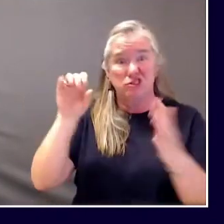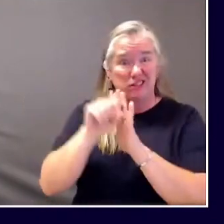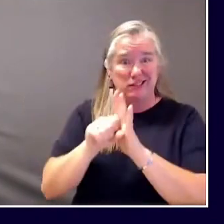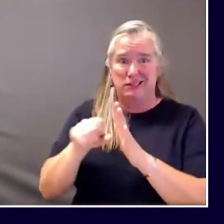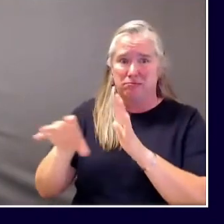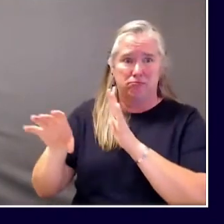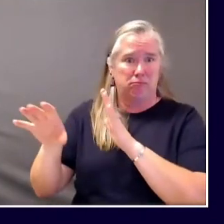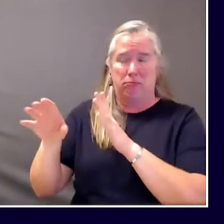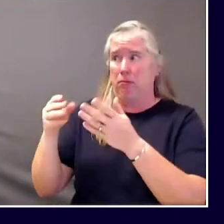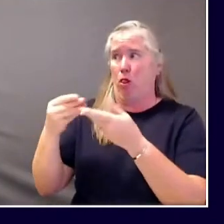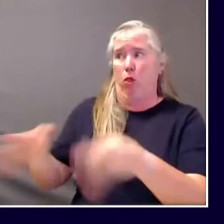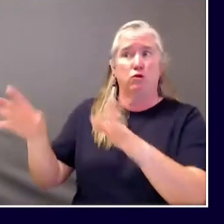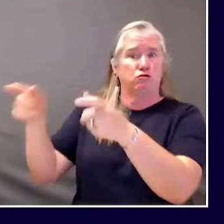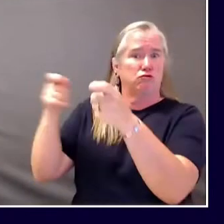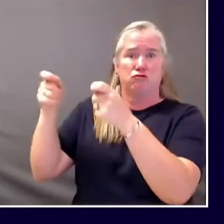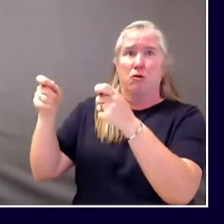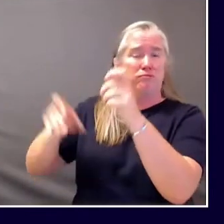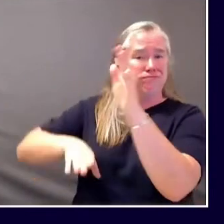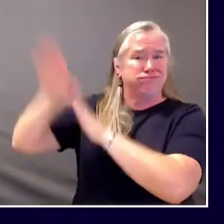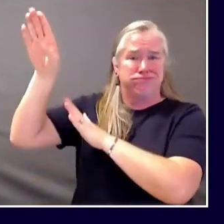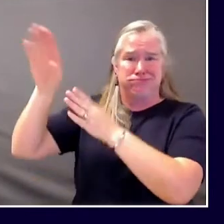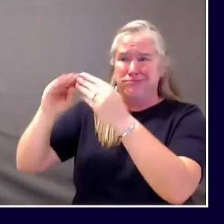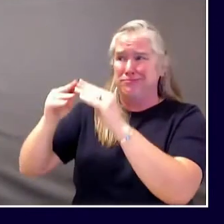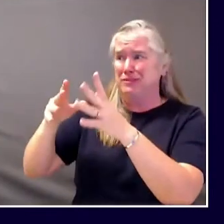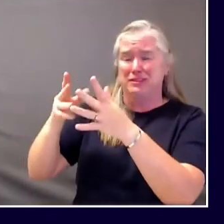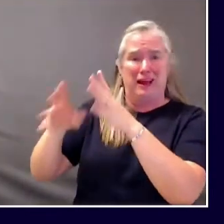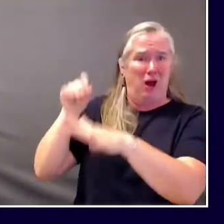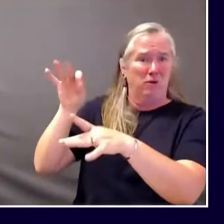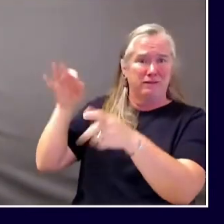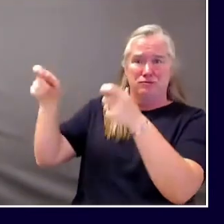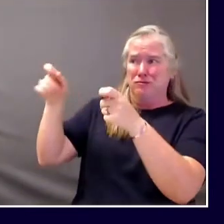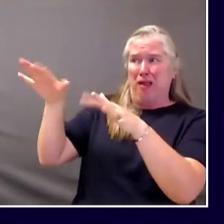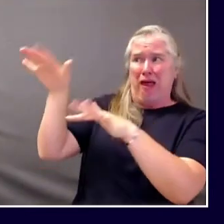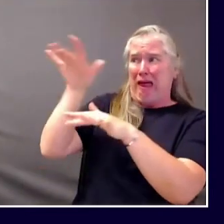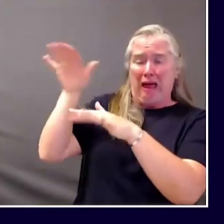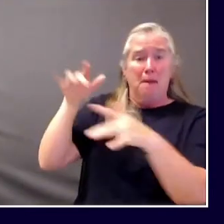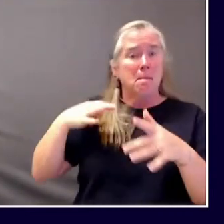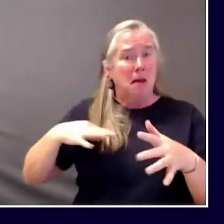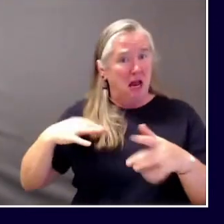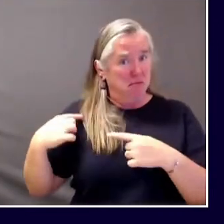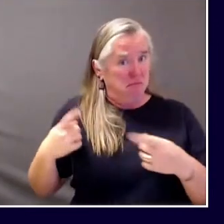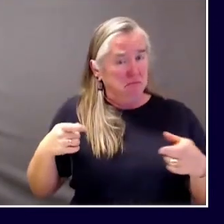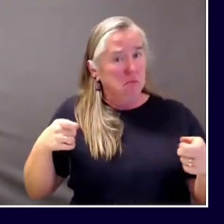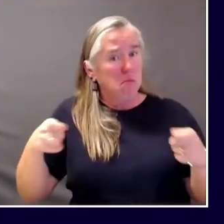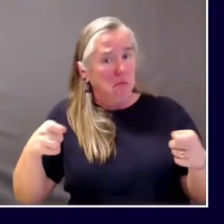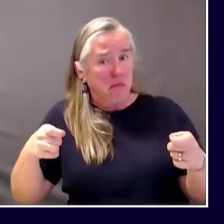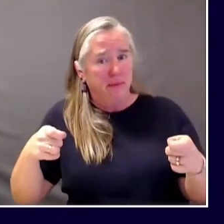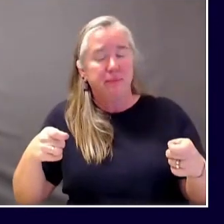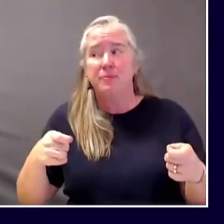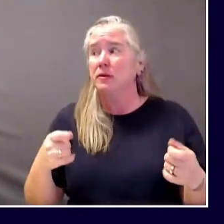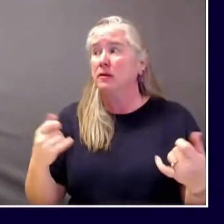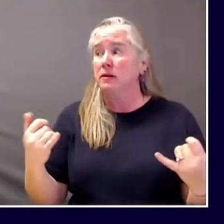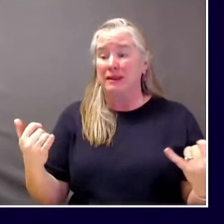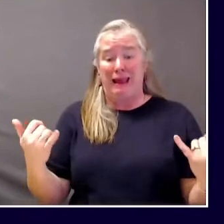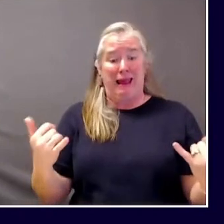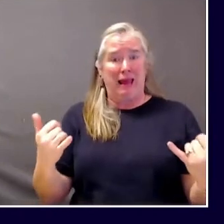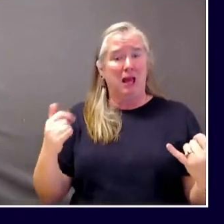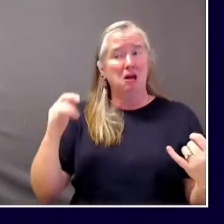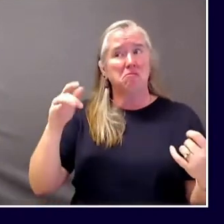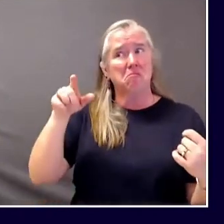states at least in other regions